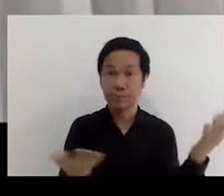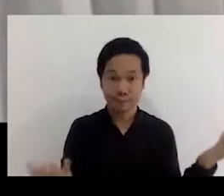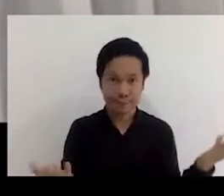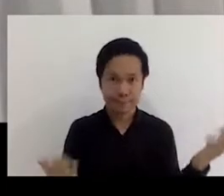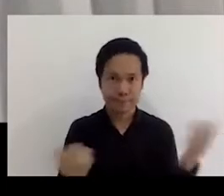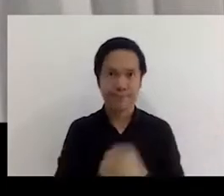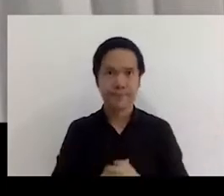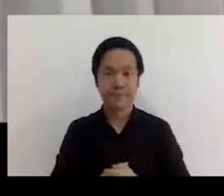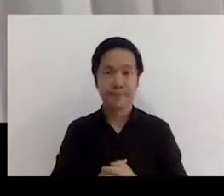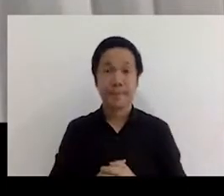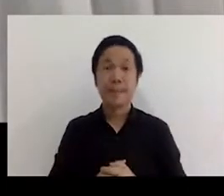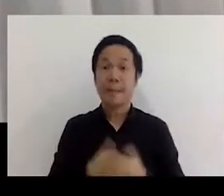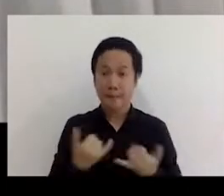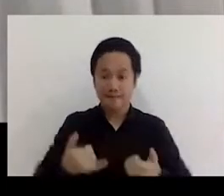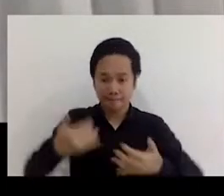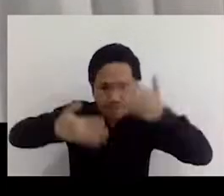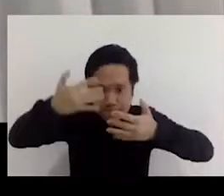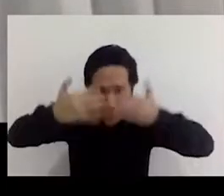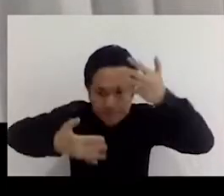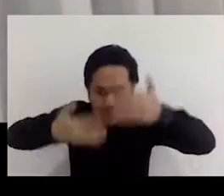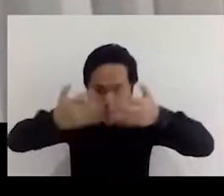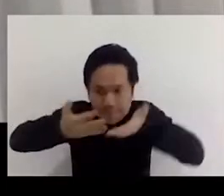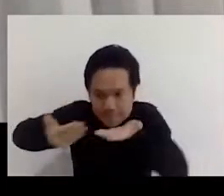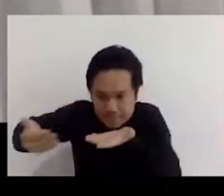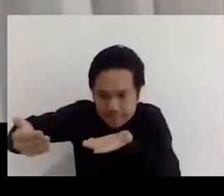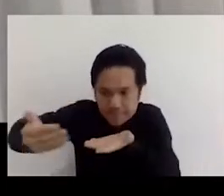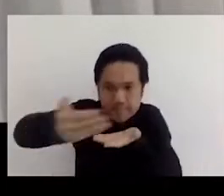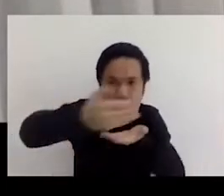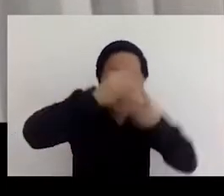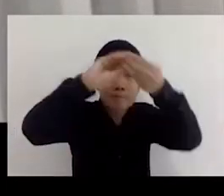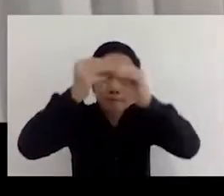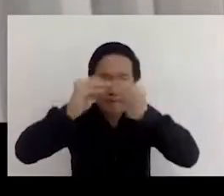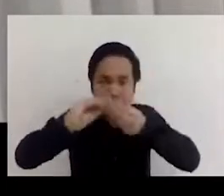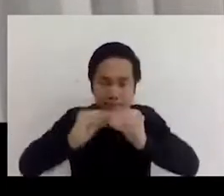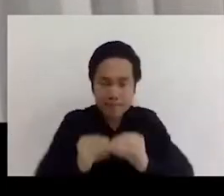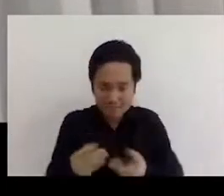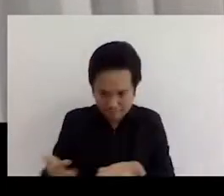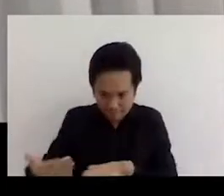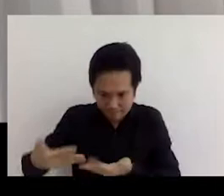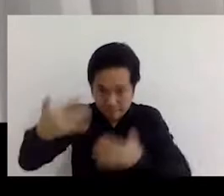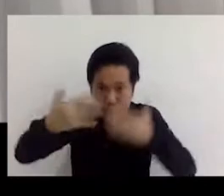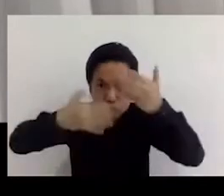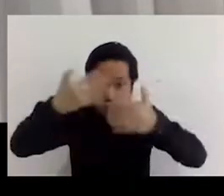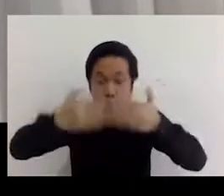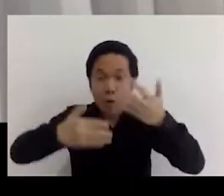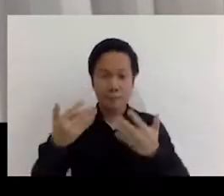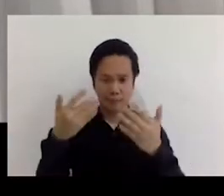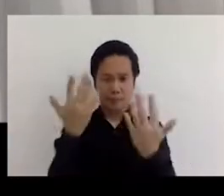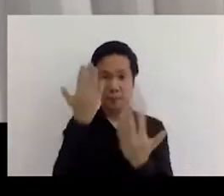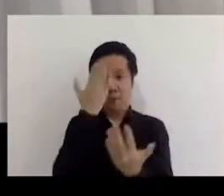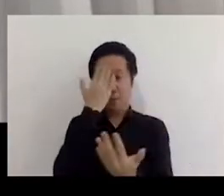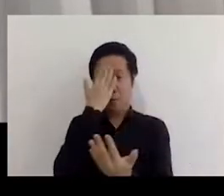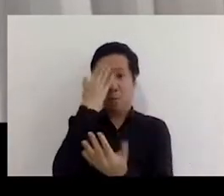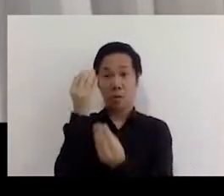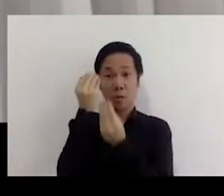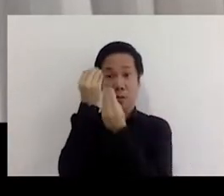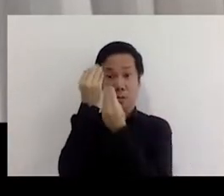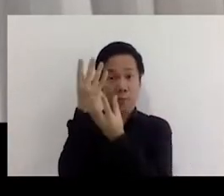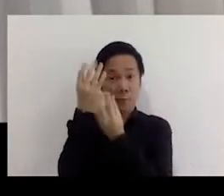data collection because it is very important, disaggregated data